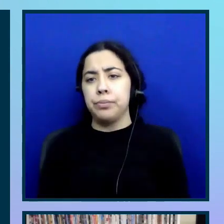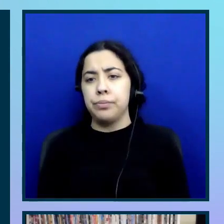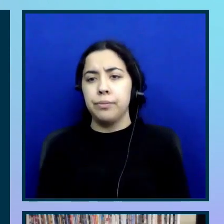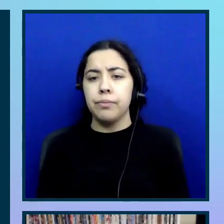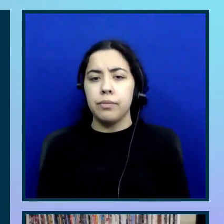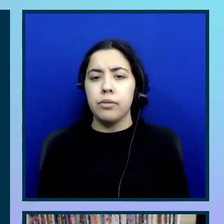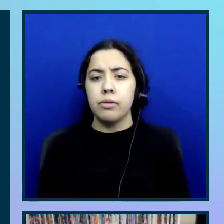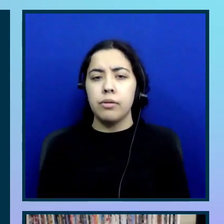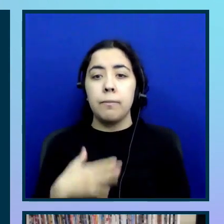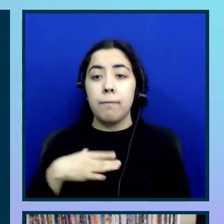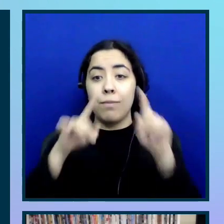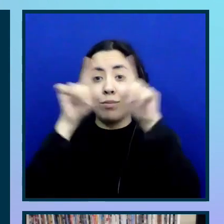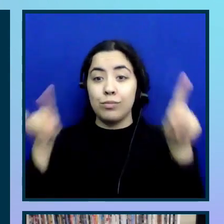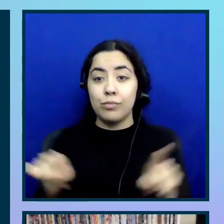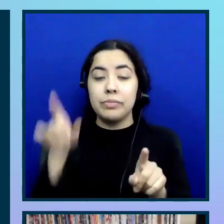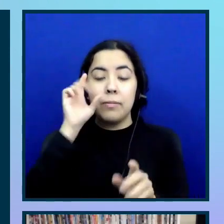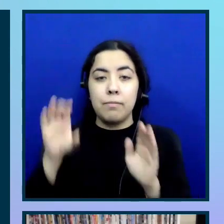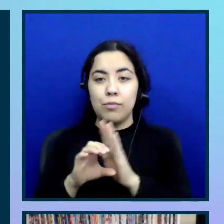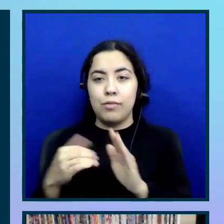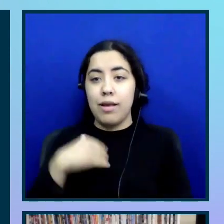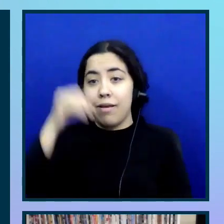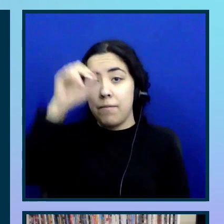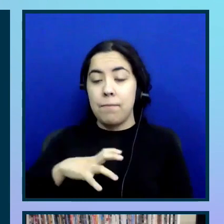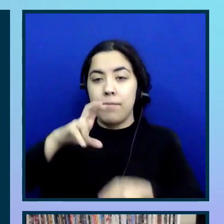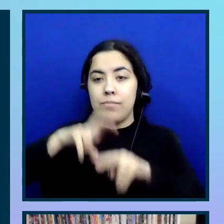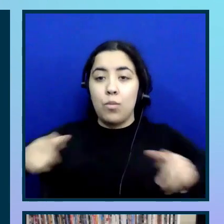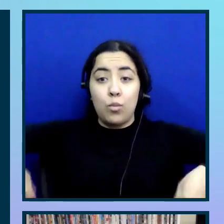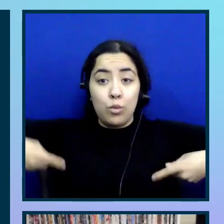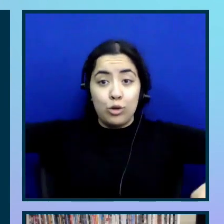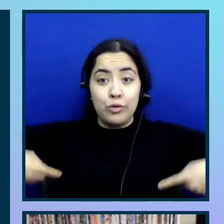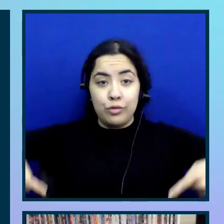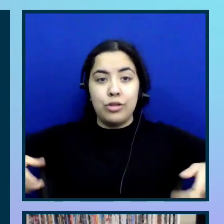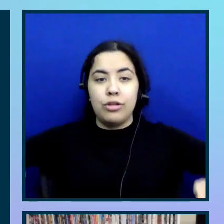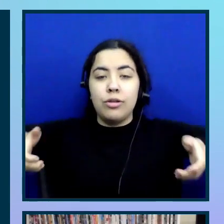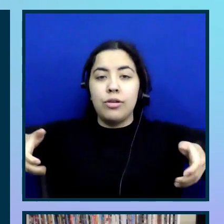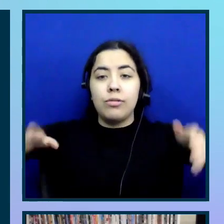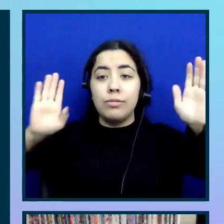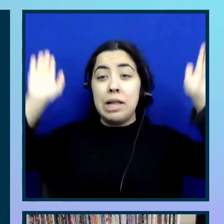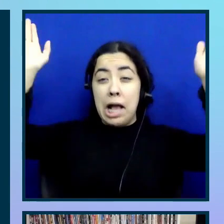On my screen here, there's a picture of a man sitting in a wheelchair while body surfing on a crowd of concert colors.